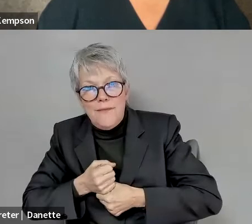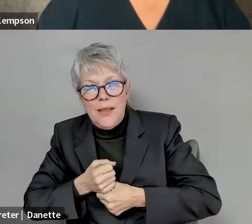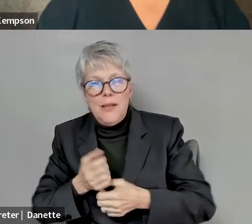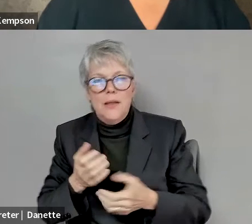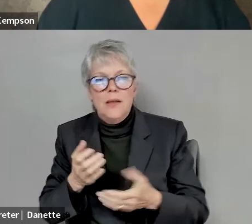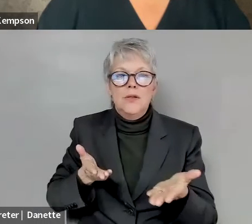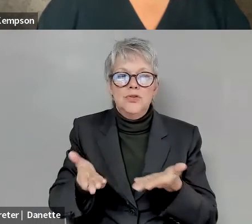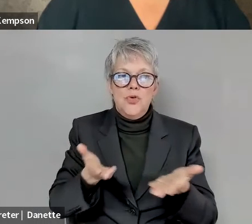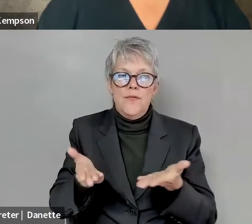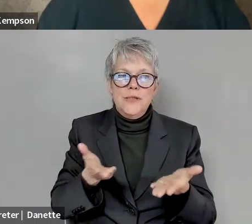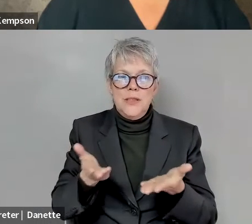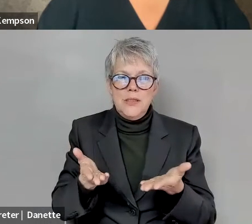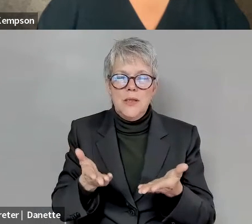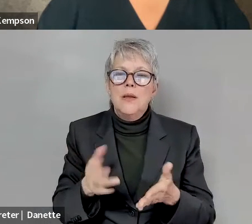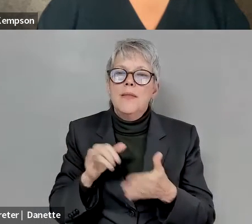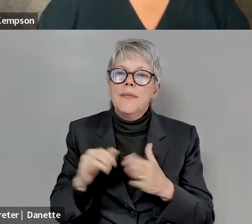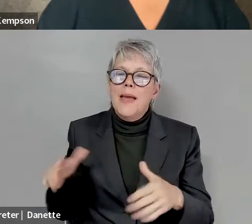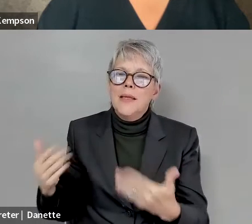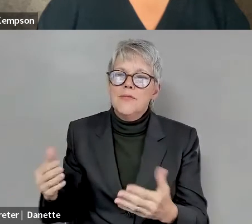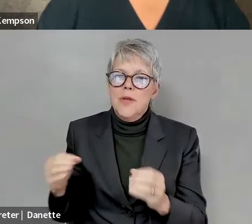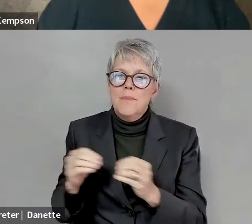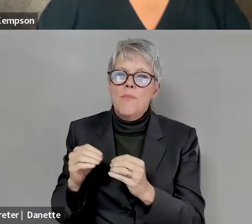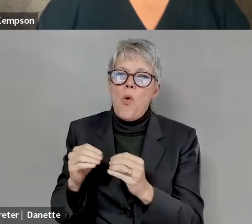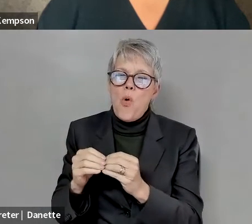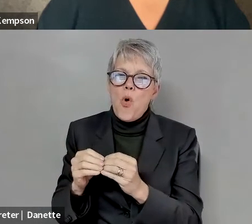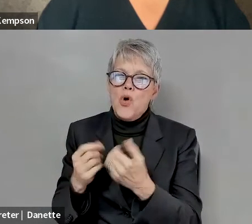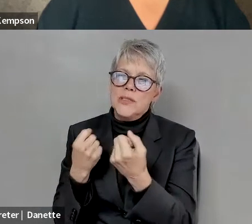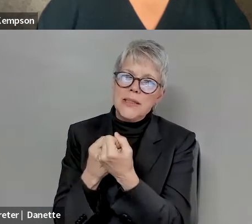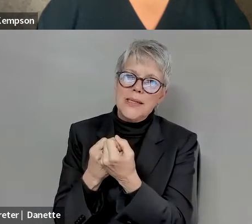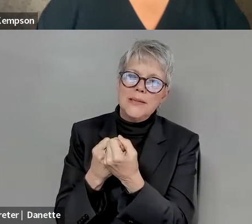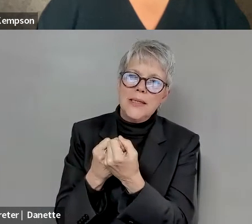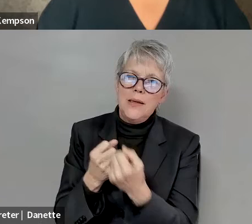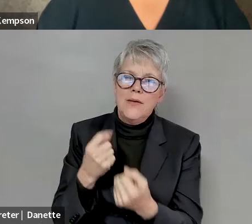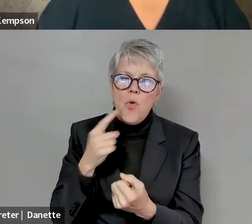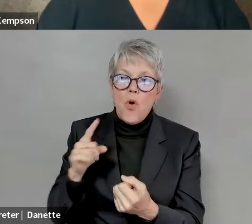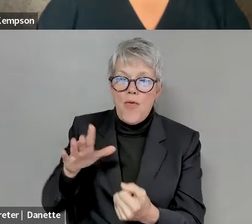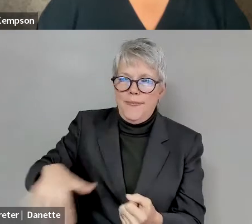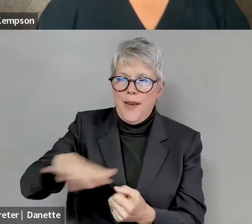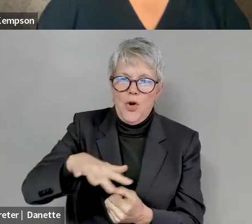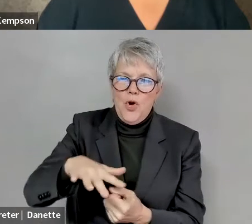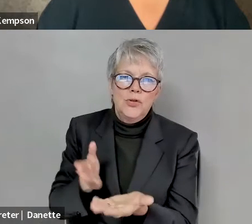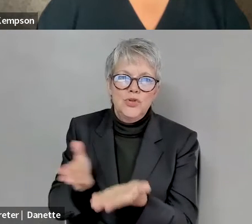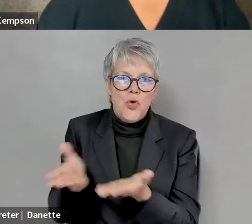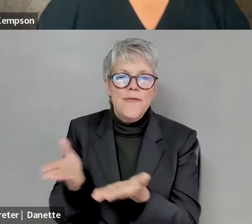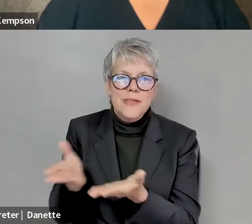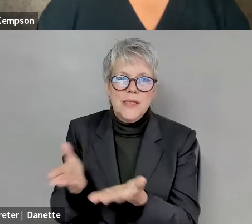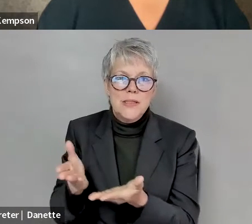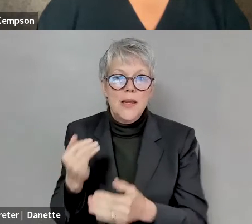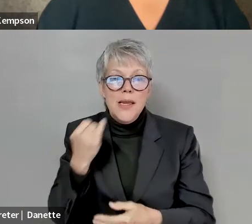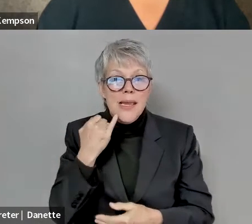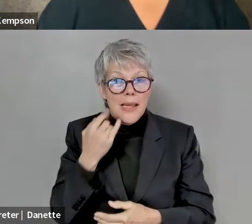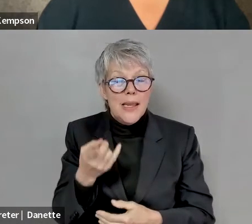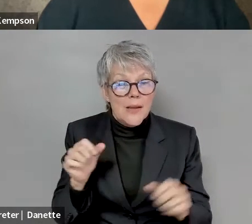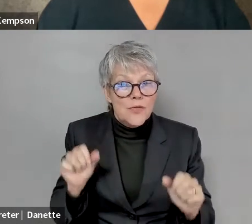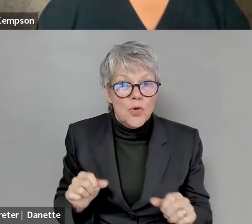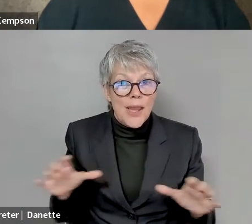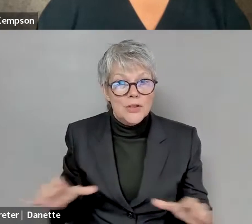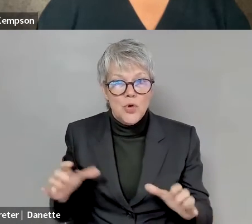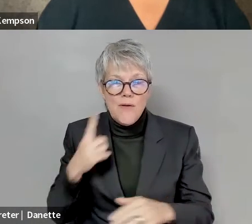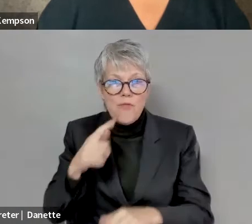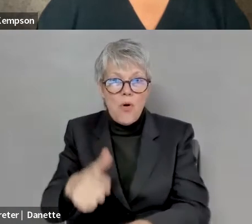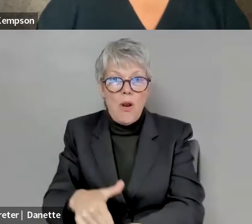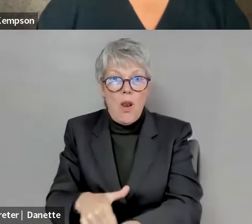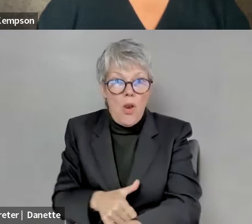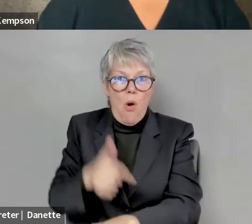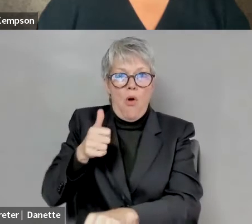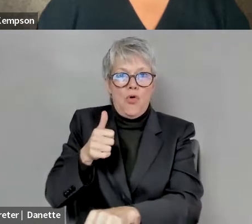Michael Smith: it gives them more of a sense of solidity to their services, I think, and if you can do it in a for a longer amount of time, like I have,